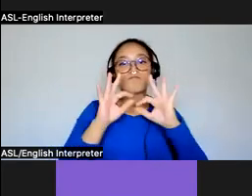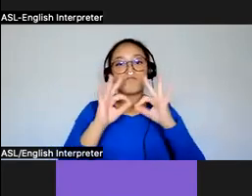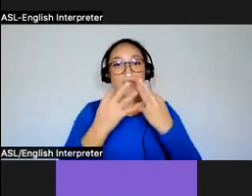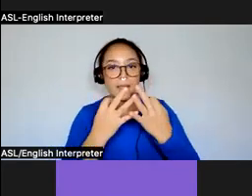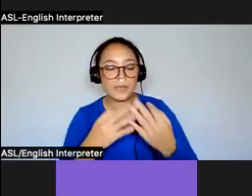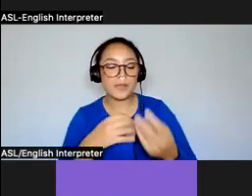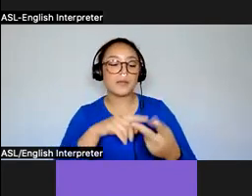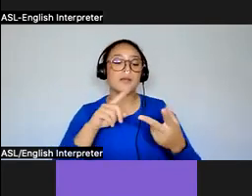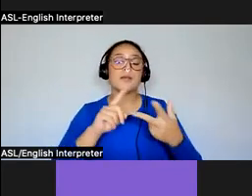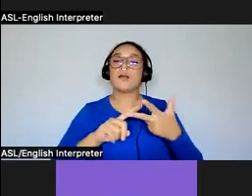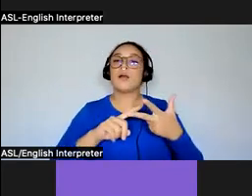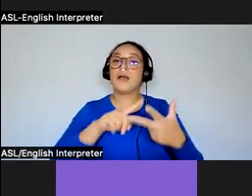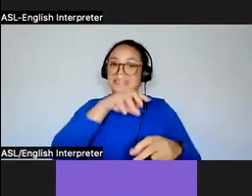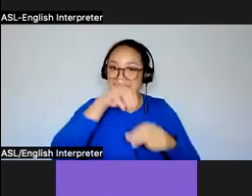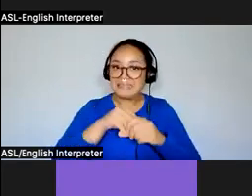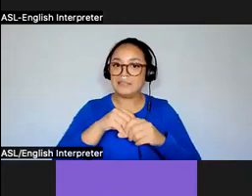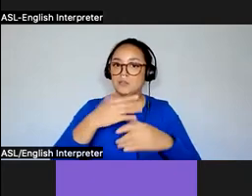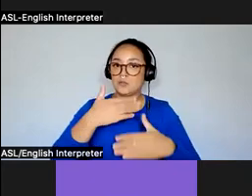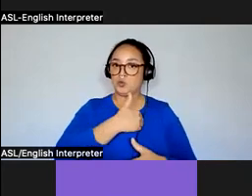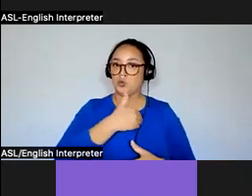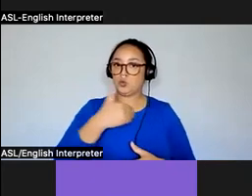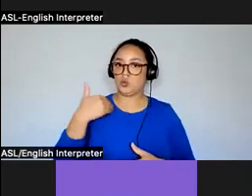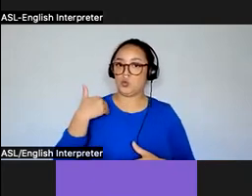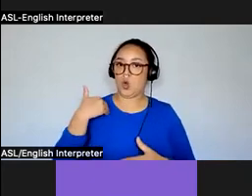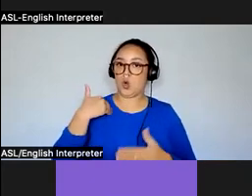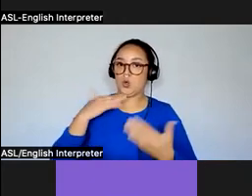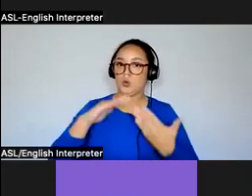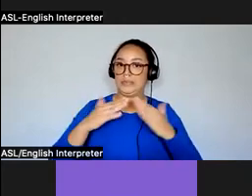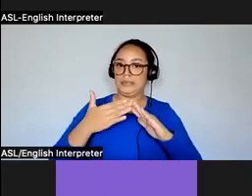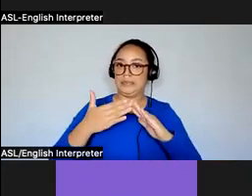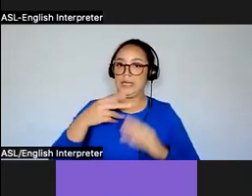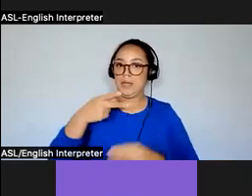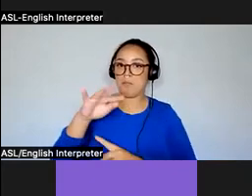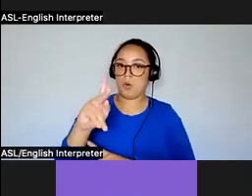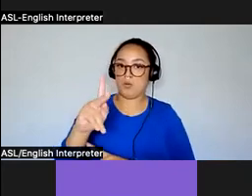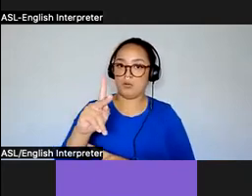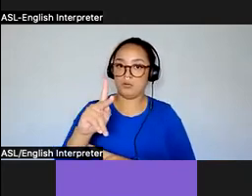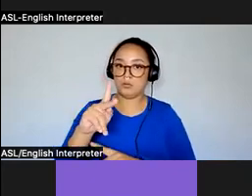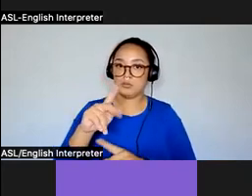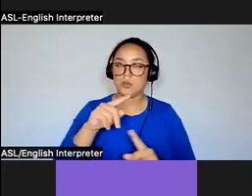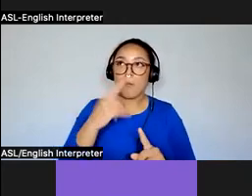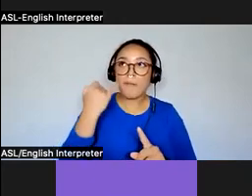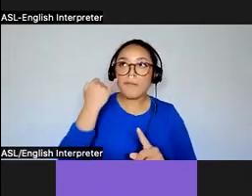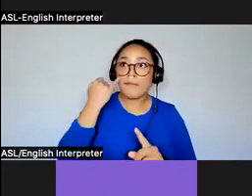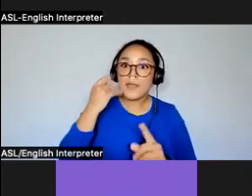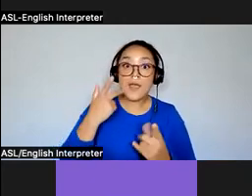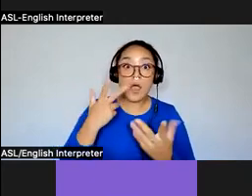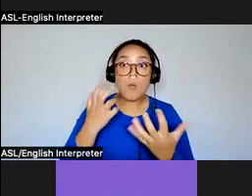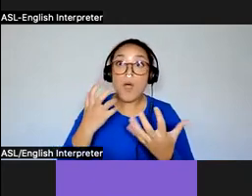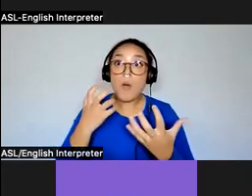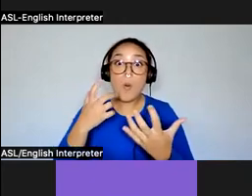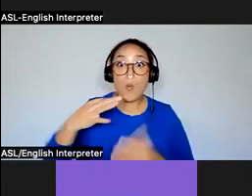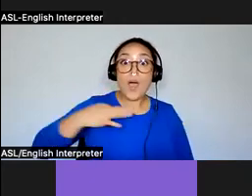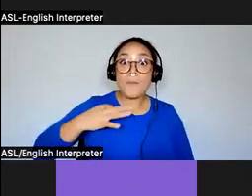so so that's just something to keep in mind that, you know, if you you know, you apply this program, you're not successful or you decide this program is not for me, I actually